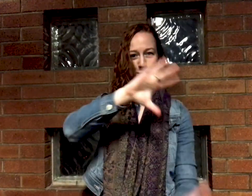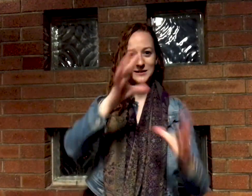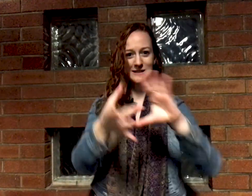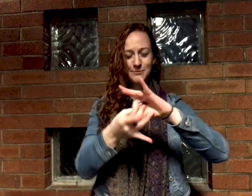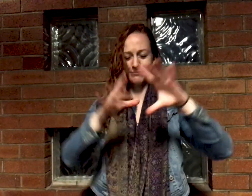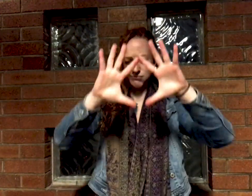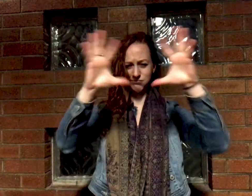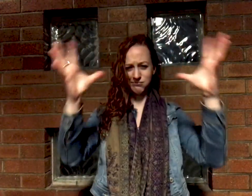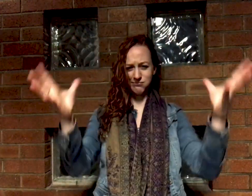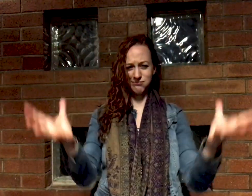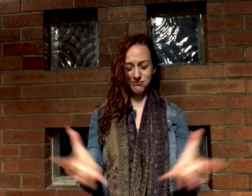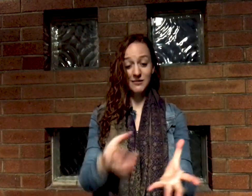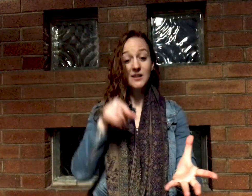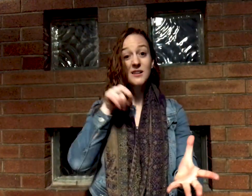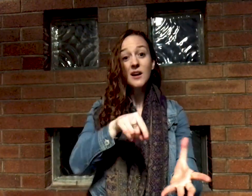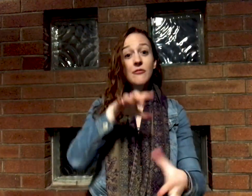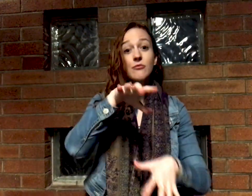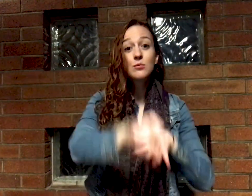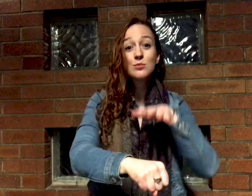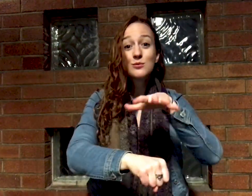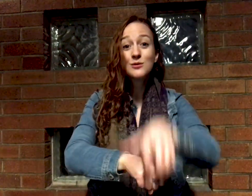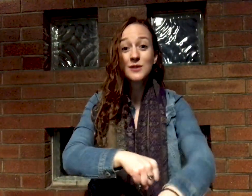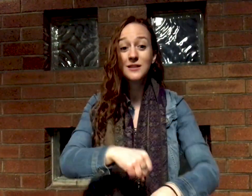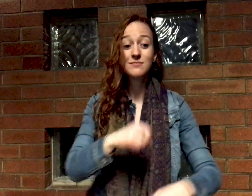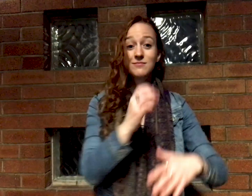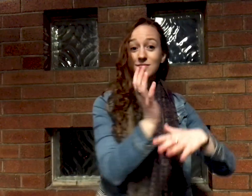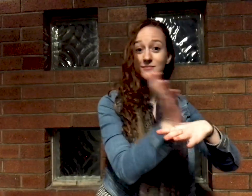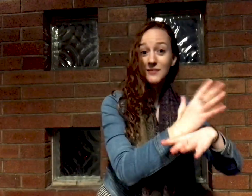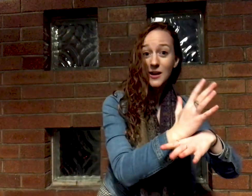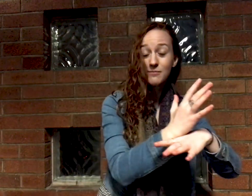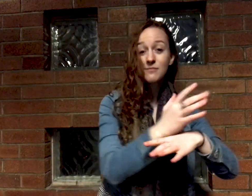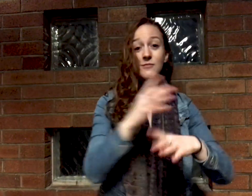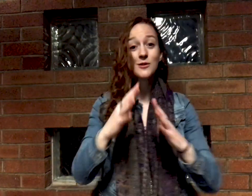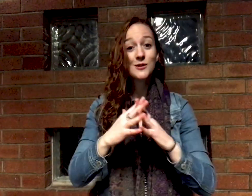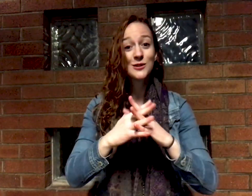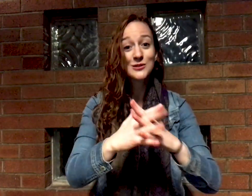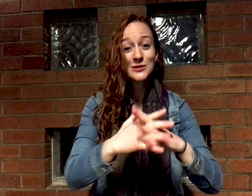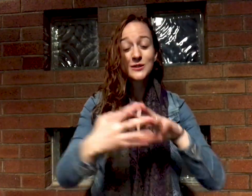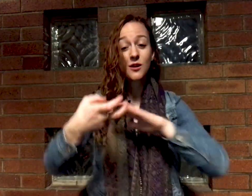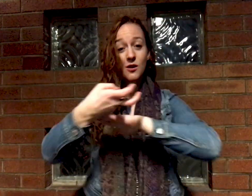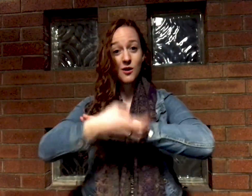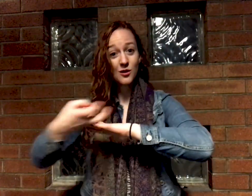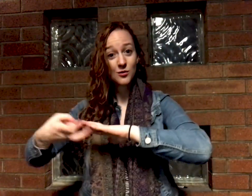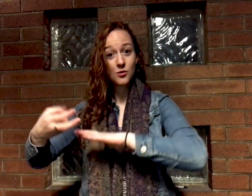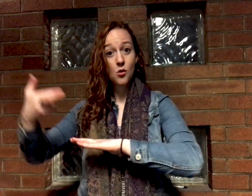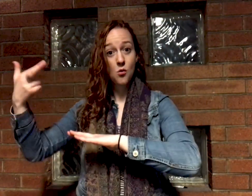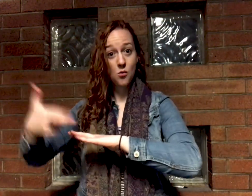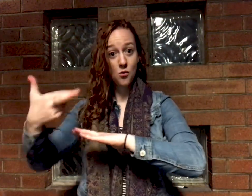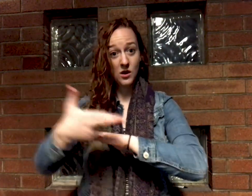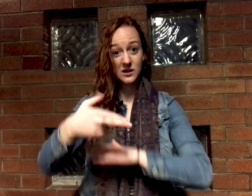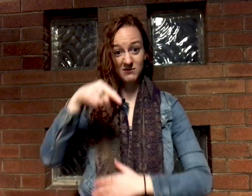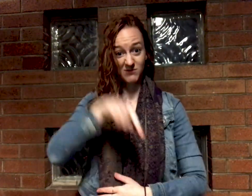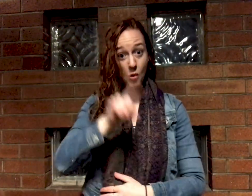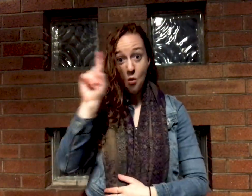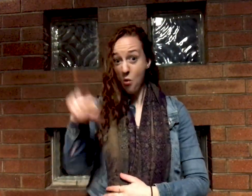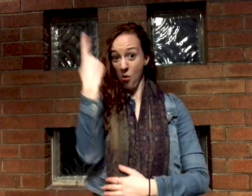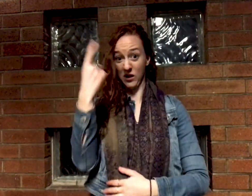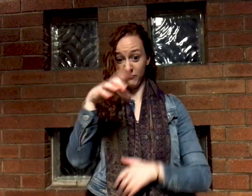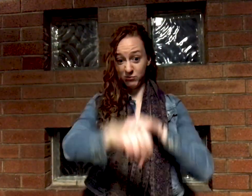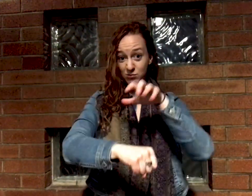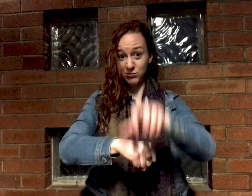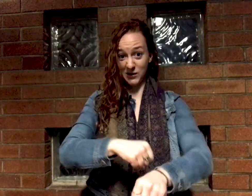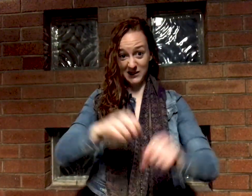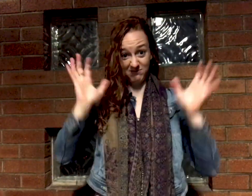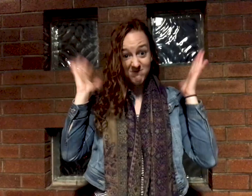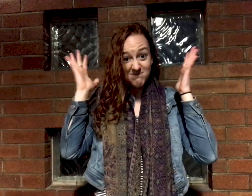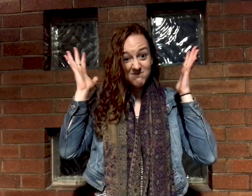Is the kelp-sea urchin-otter-orca food chain the only food chain in the ecosystem?